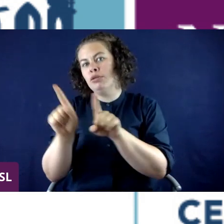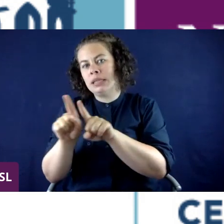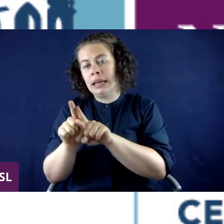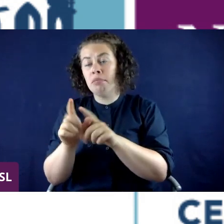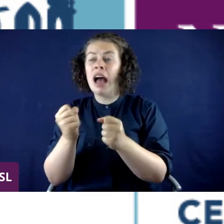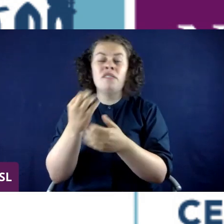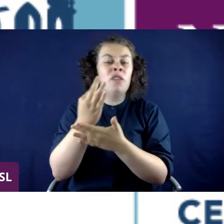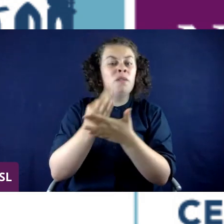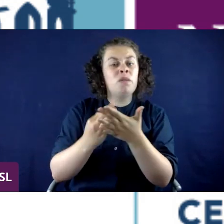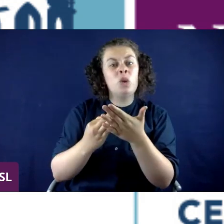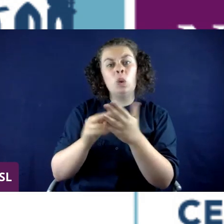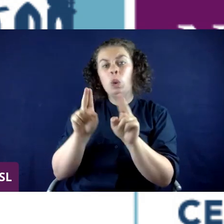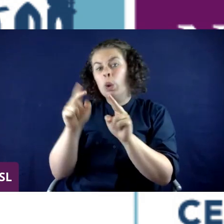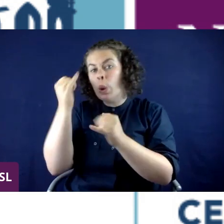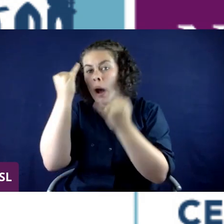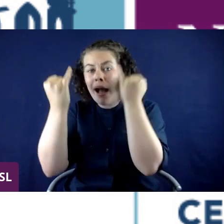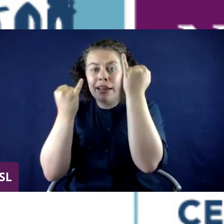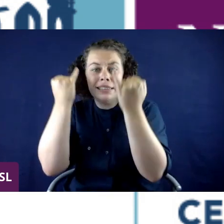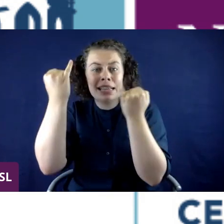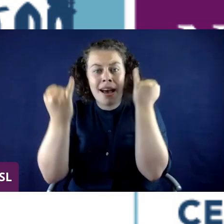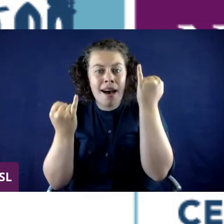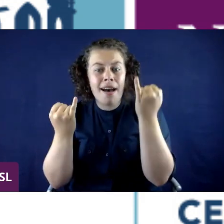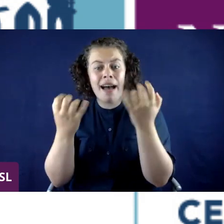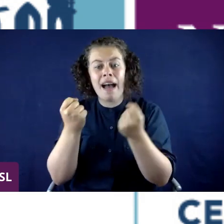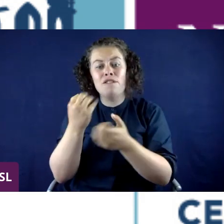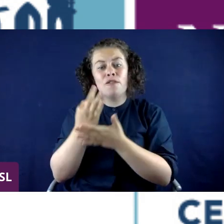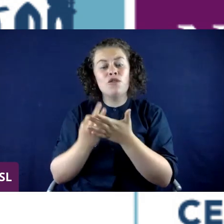the month of April as online house parties